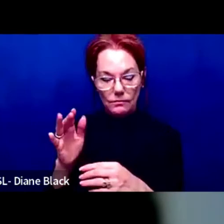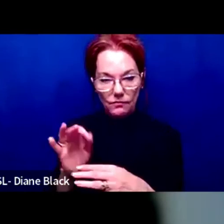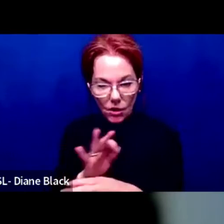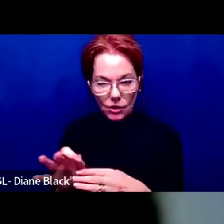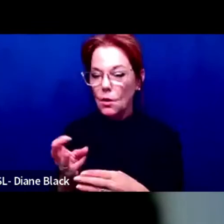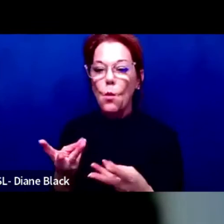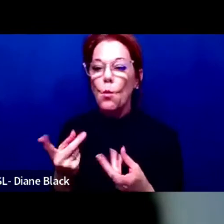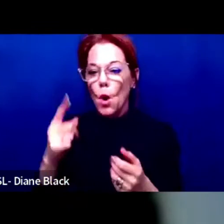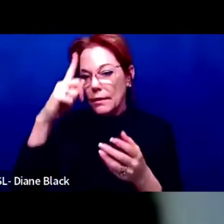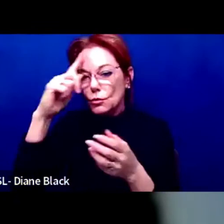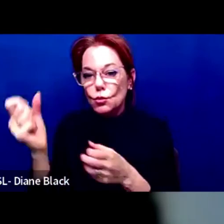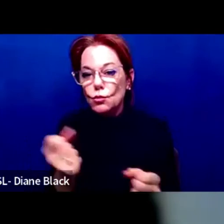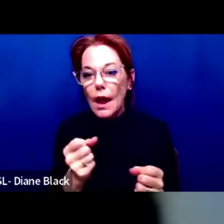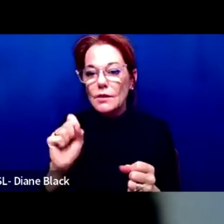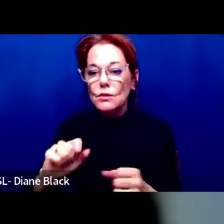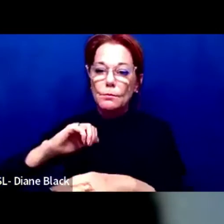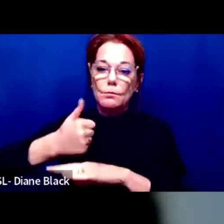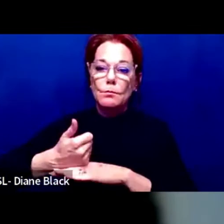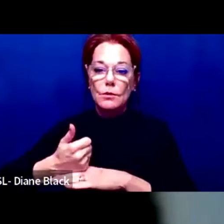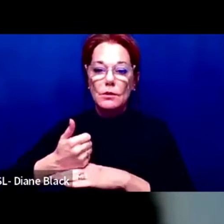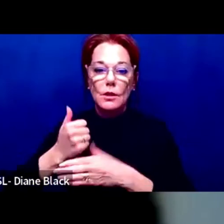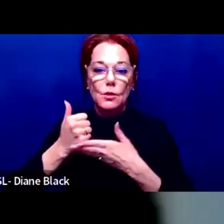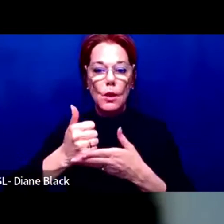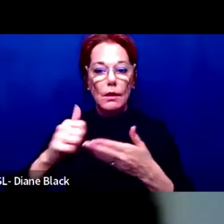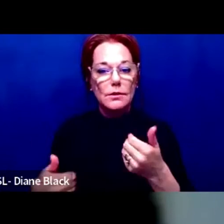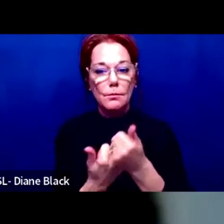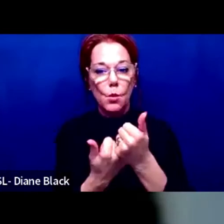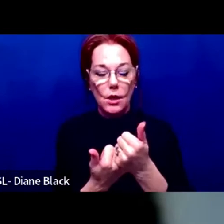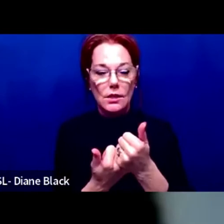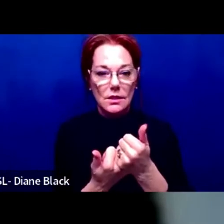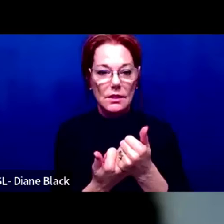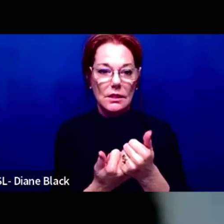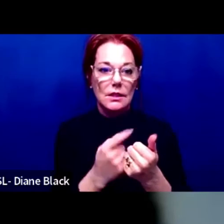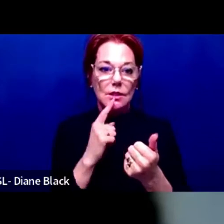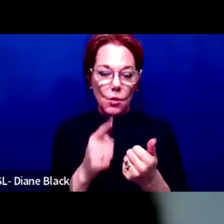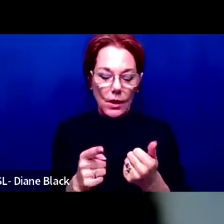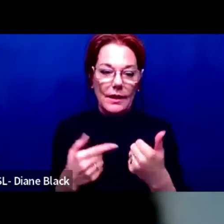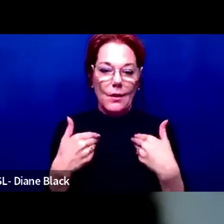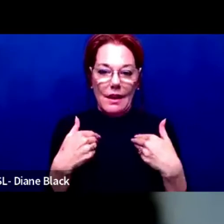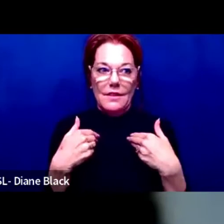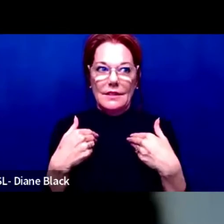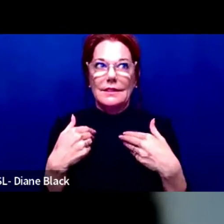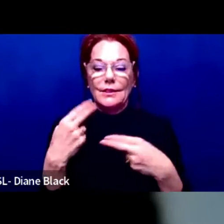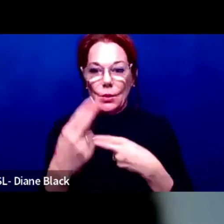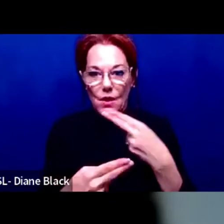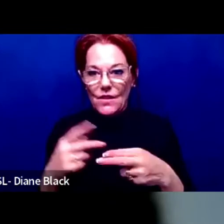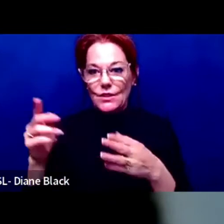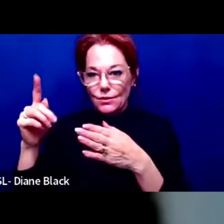in place to help support them? And so it incorporates kind of universal strategies that are helpful for anyone honestly